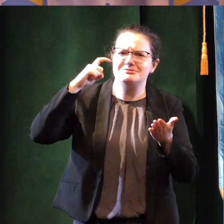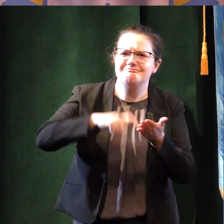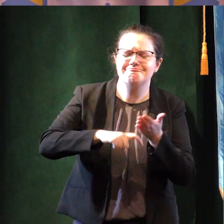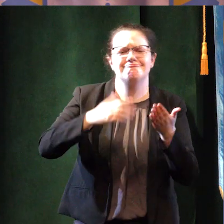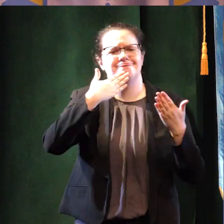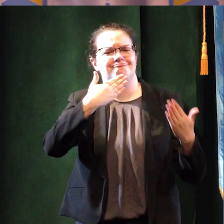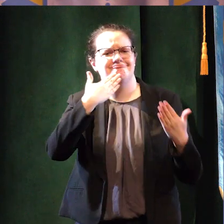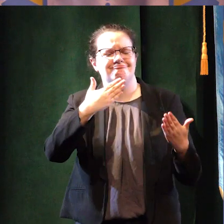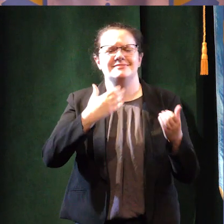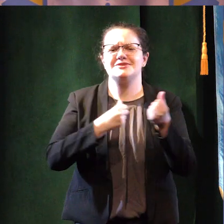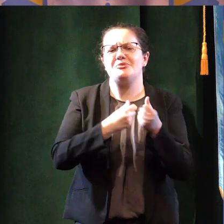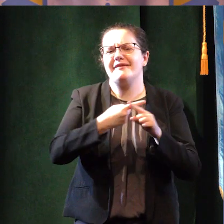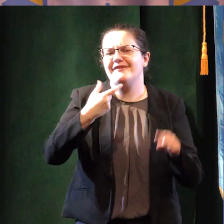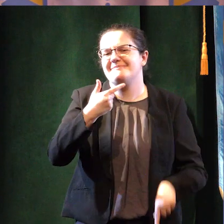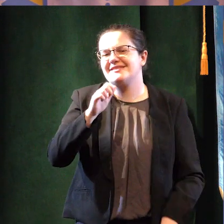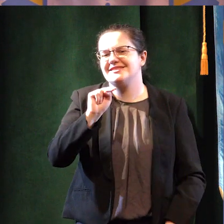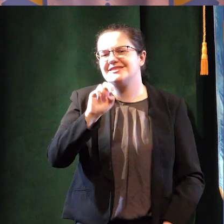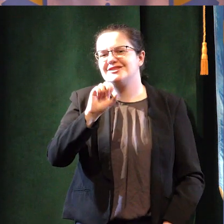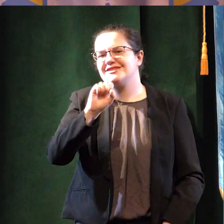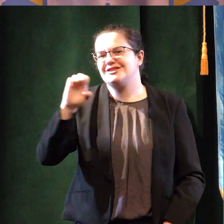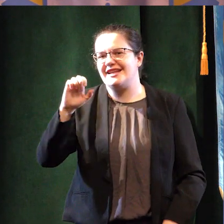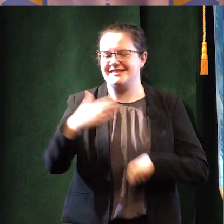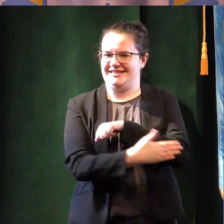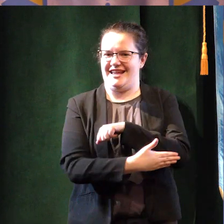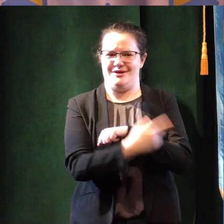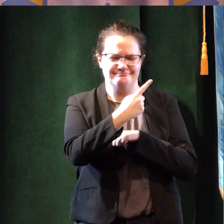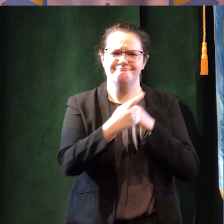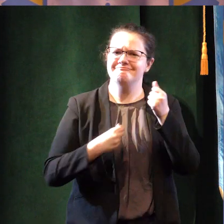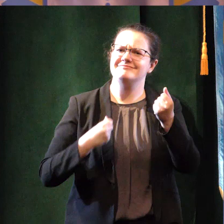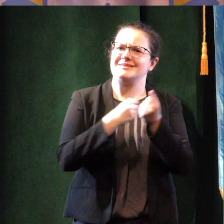unending support of Genesee County the sponsor of Genesee Community College and